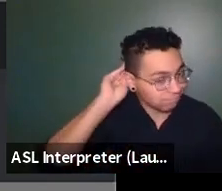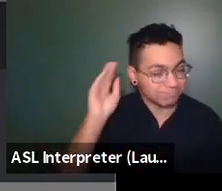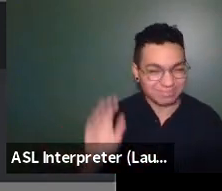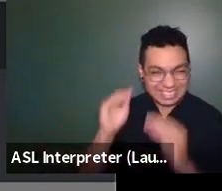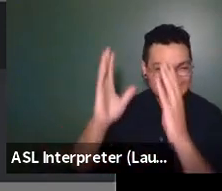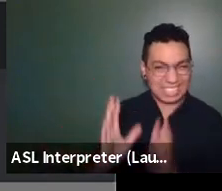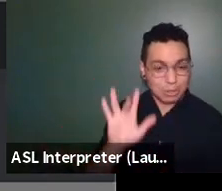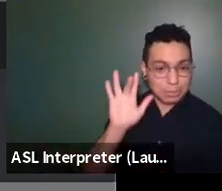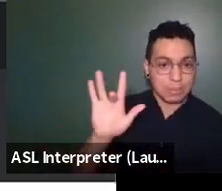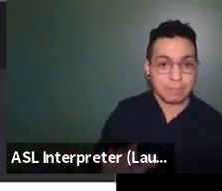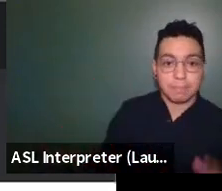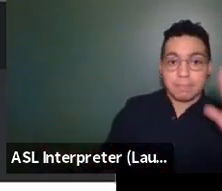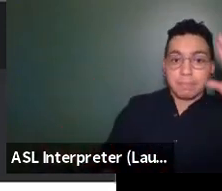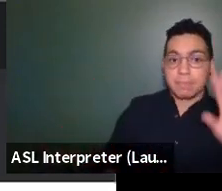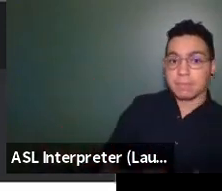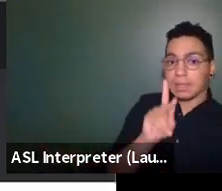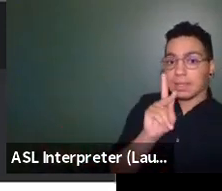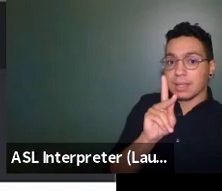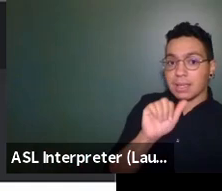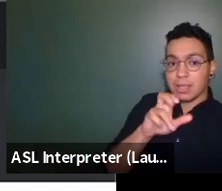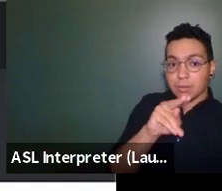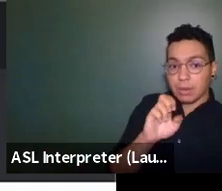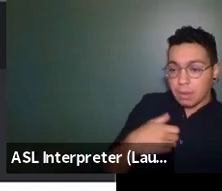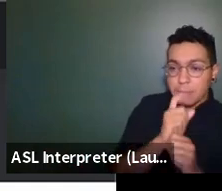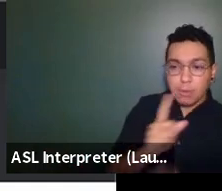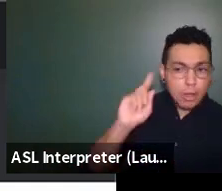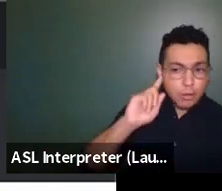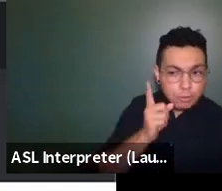ESD 101 - Jeff Crawford: So, Katherine. ESD 101 - Jeff Crawford: I want to make sure I heard this right. When I log in with my